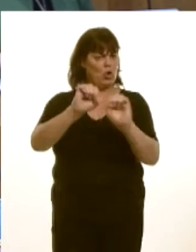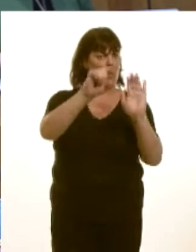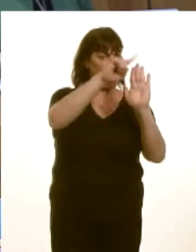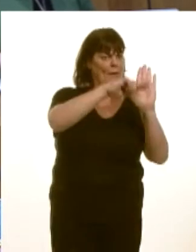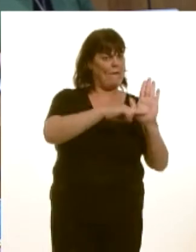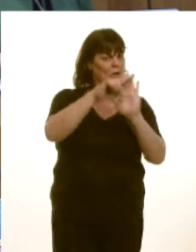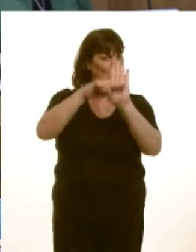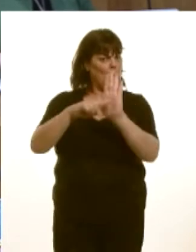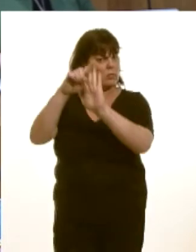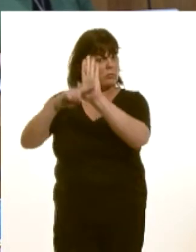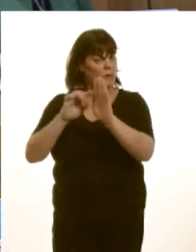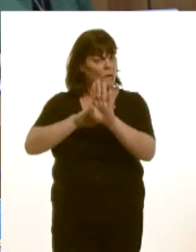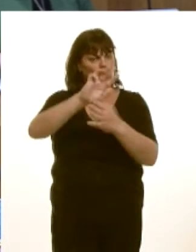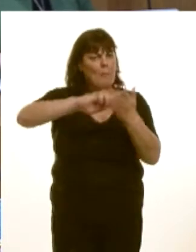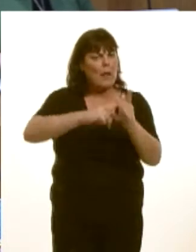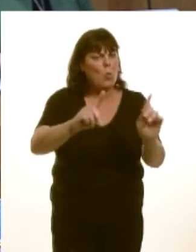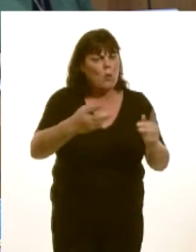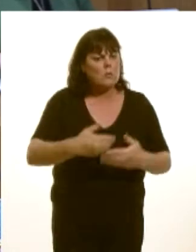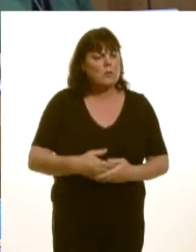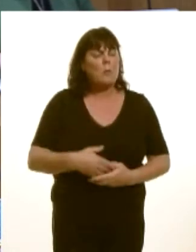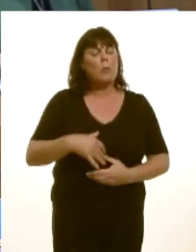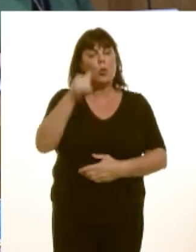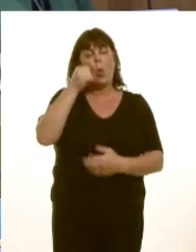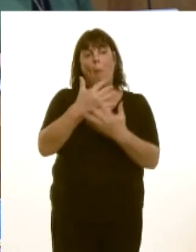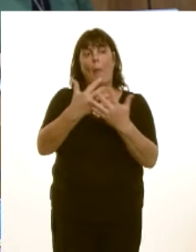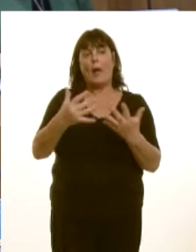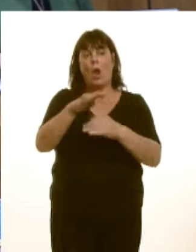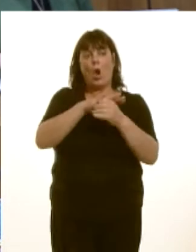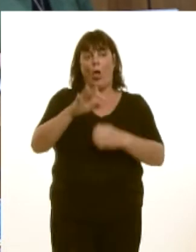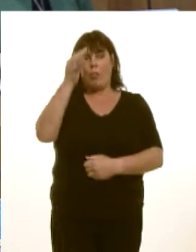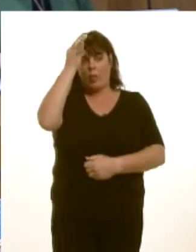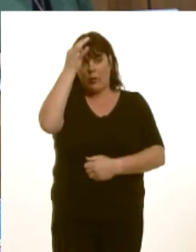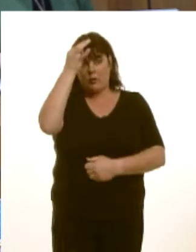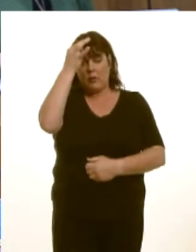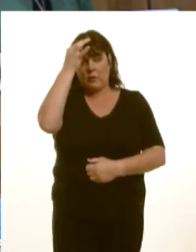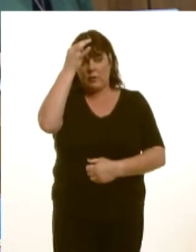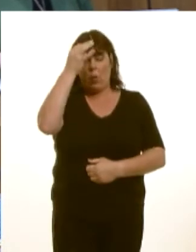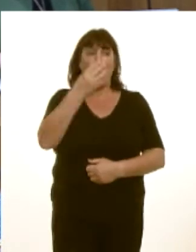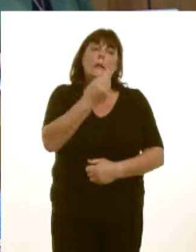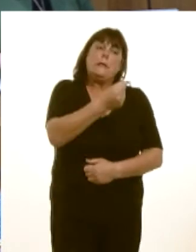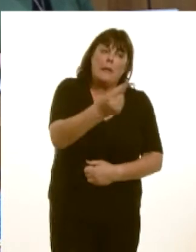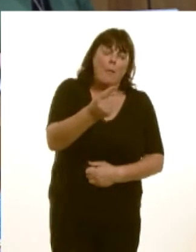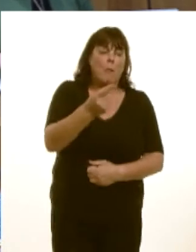Certainly, it is the case that some local authorities will look to merge, particularly